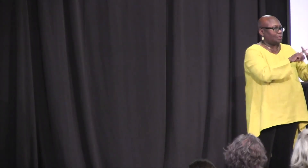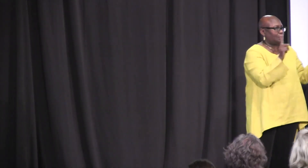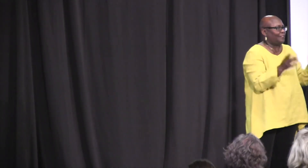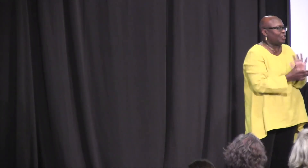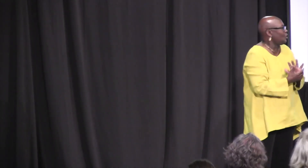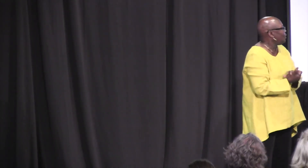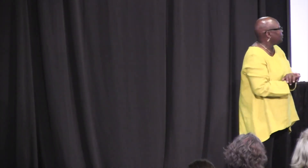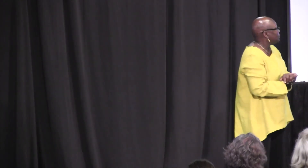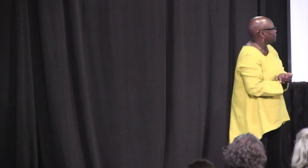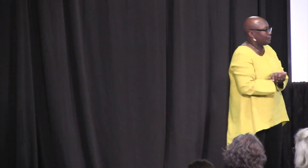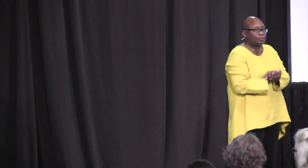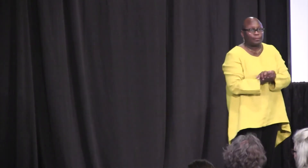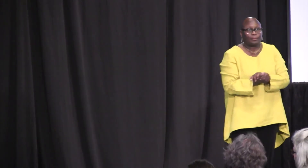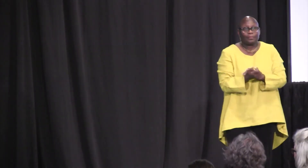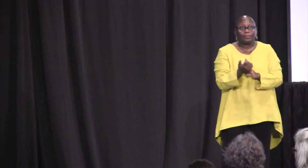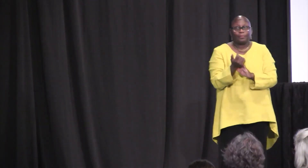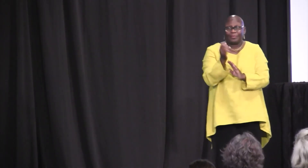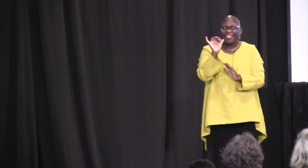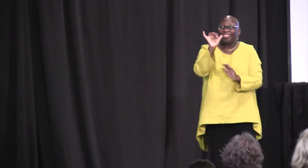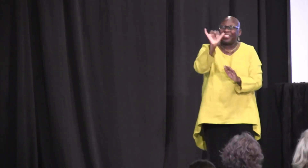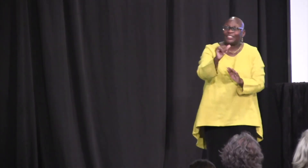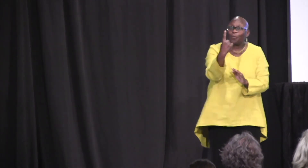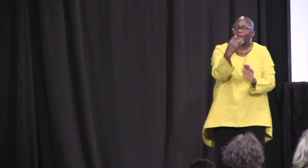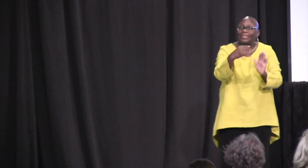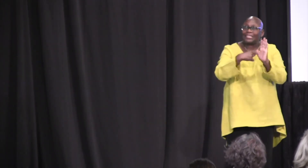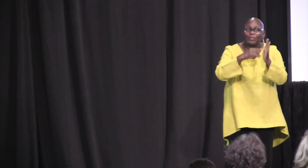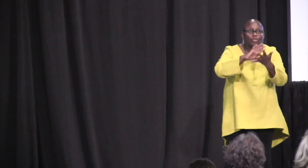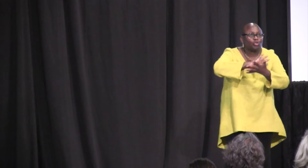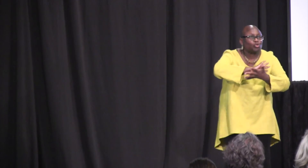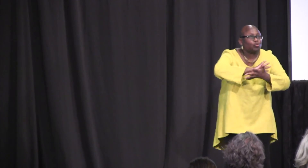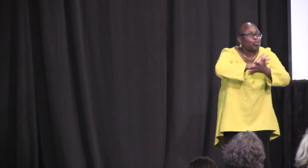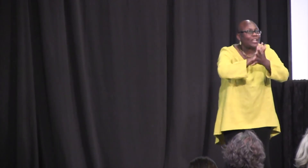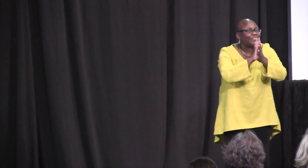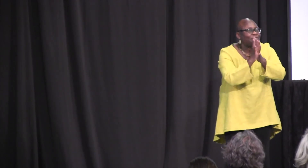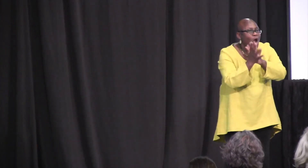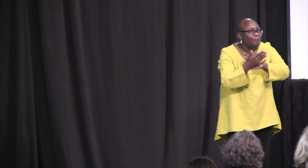This is why our students hate to read. Don't get me wrong.